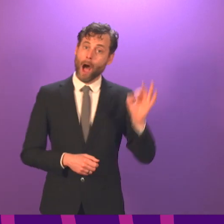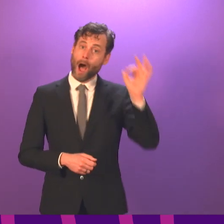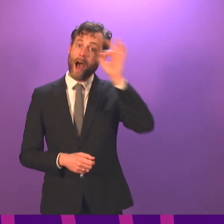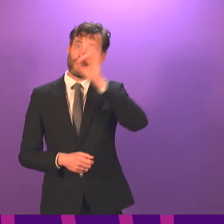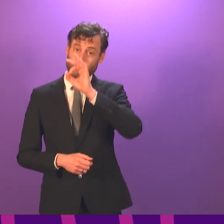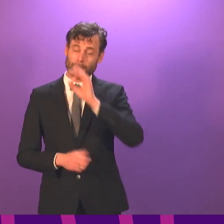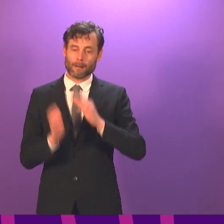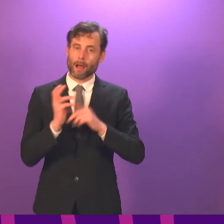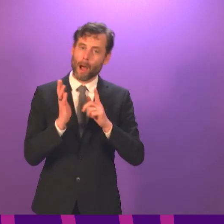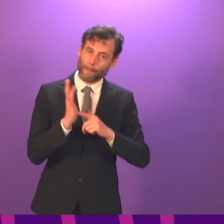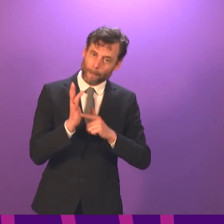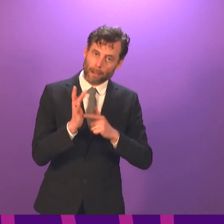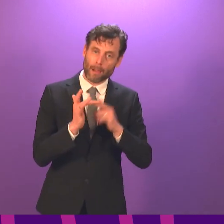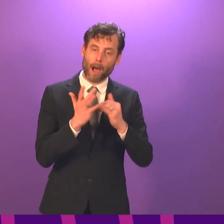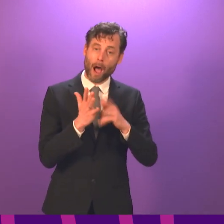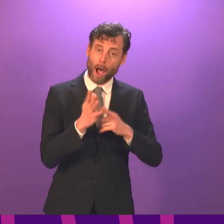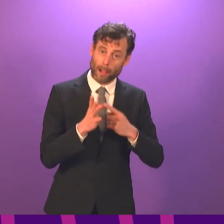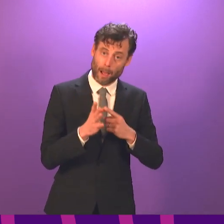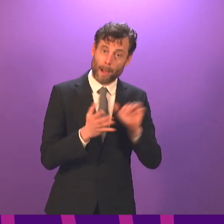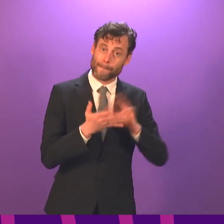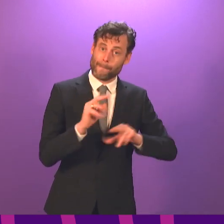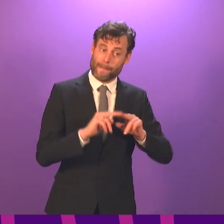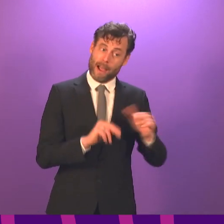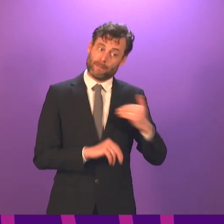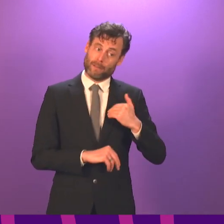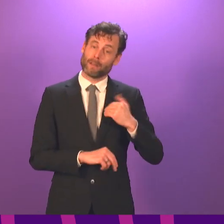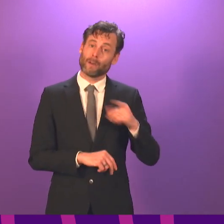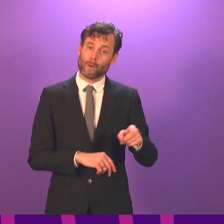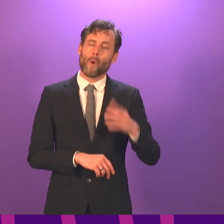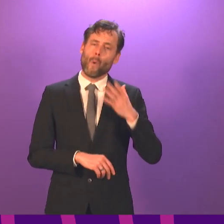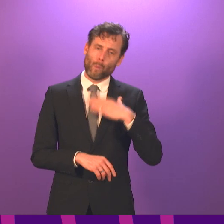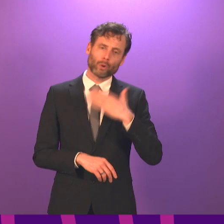as Mull and Islay have contacted me to seek an earlier full-time opening of schools on